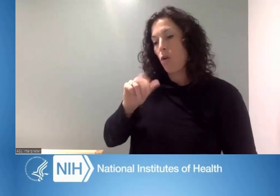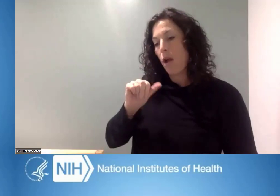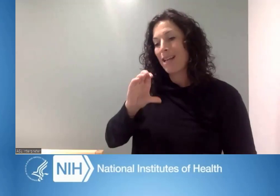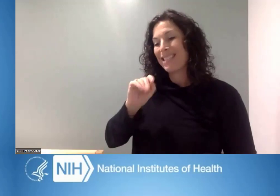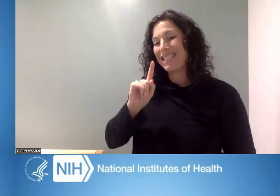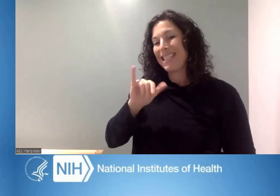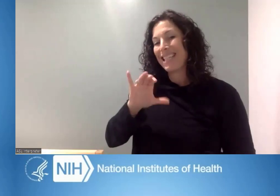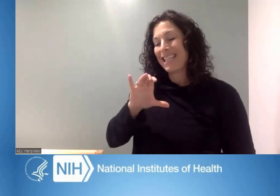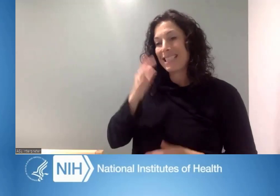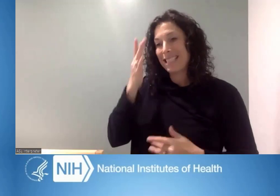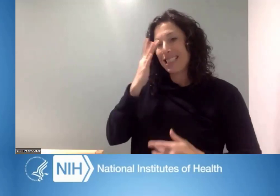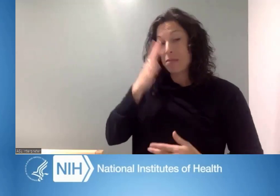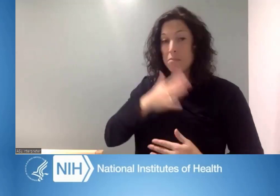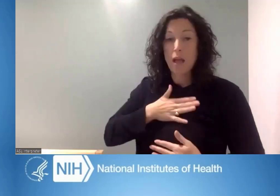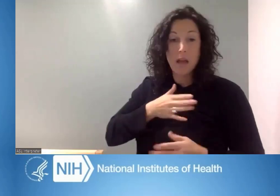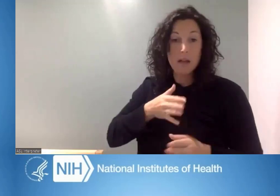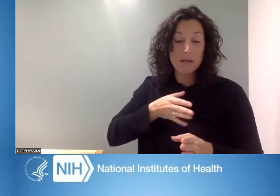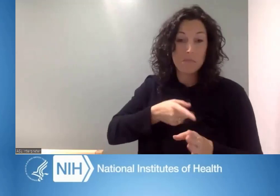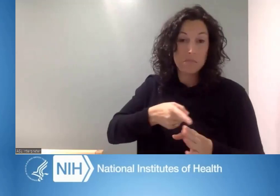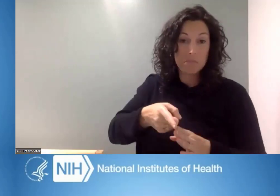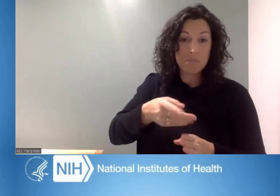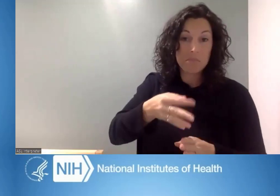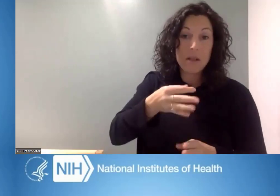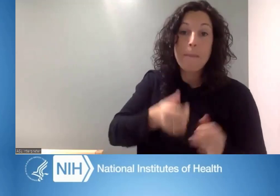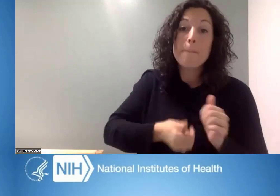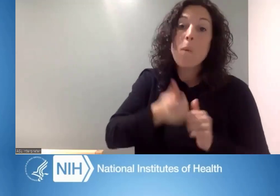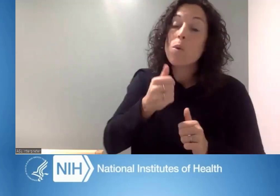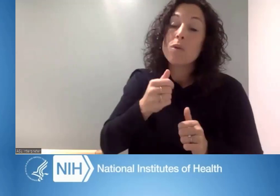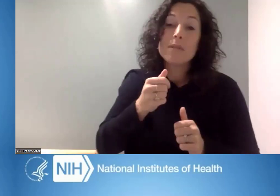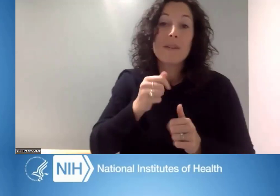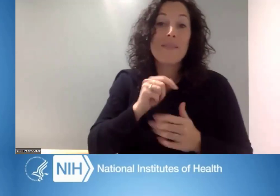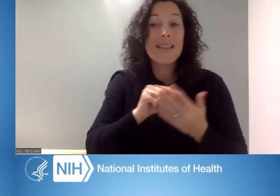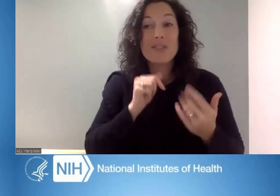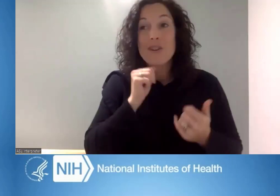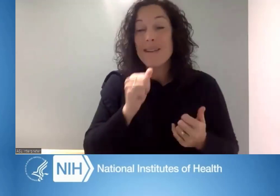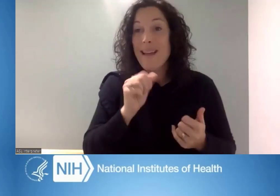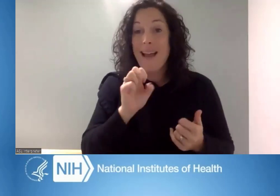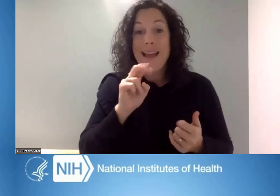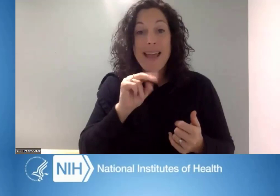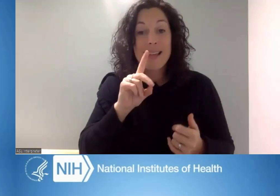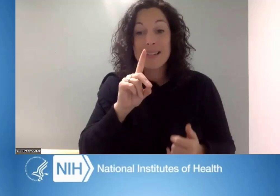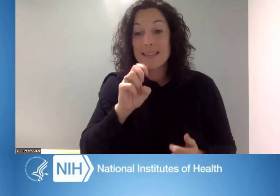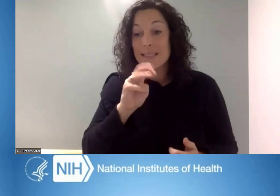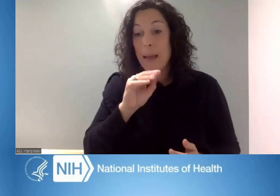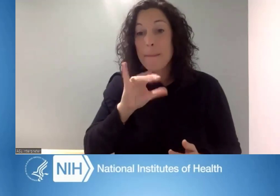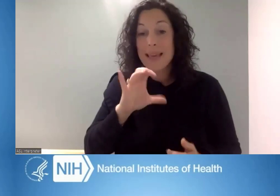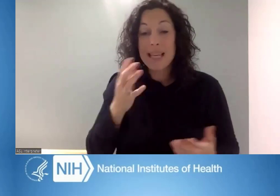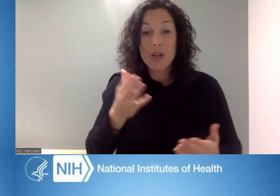most of these are not endemic here in the US, to it's much easier for you to make the case to say,